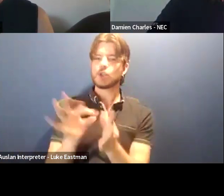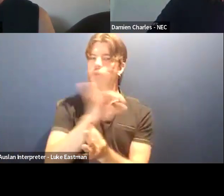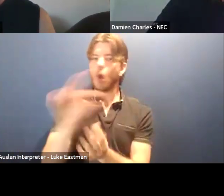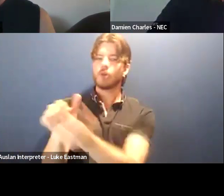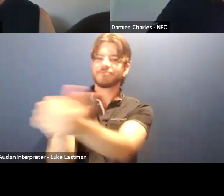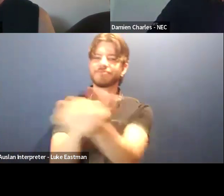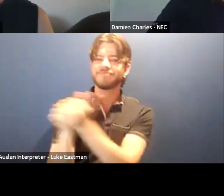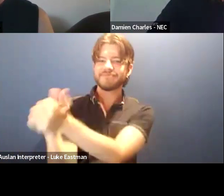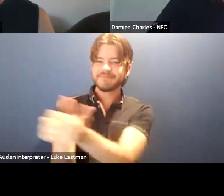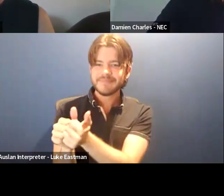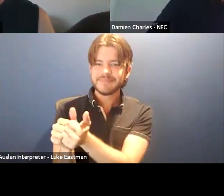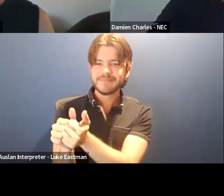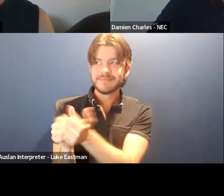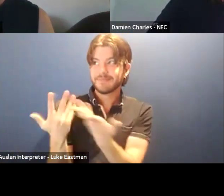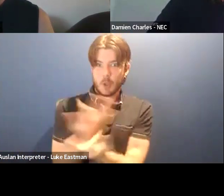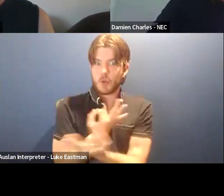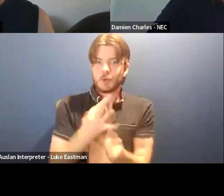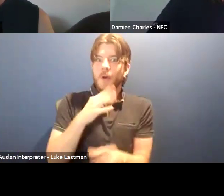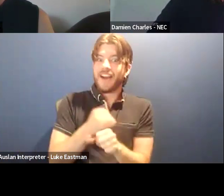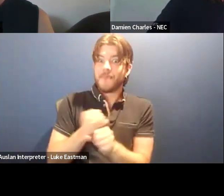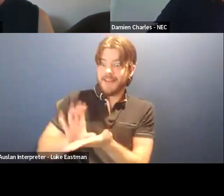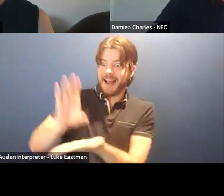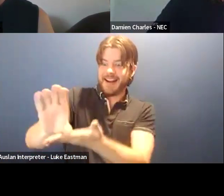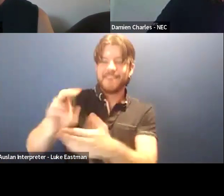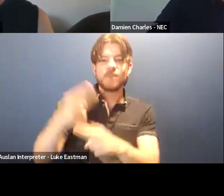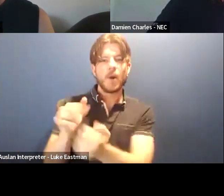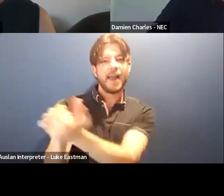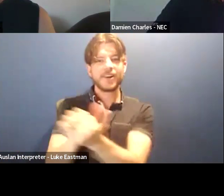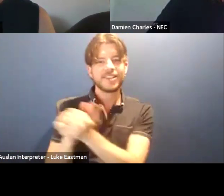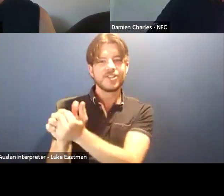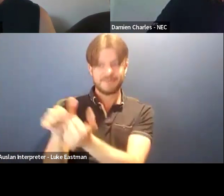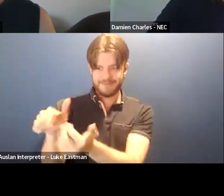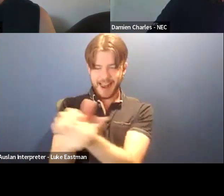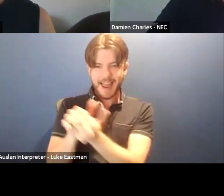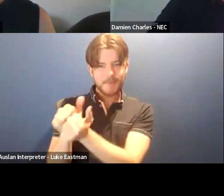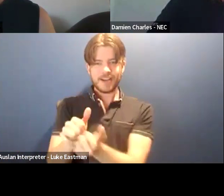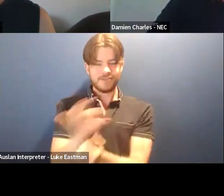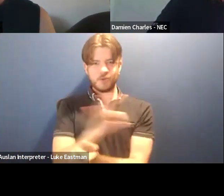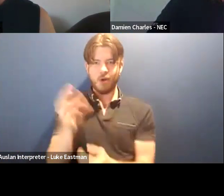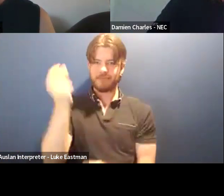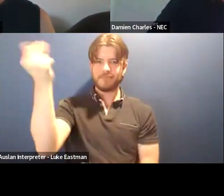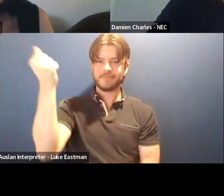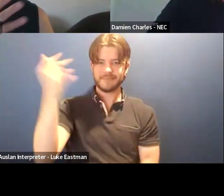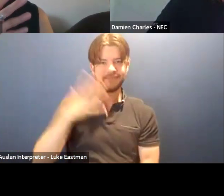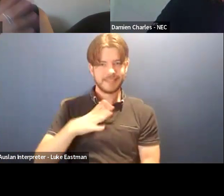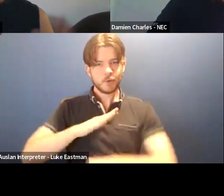collaboration because collaboration takes time and effort and energy and